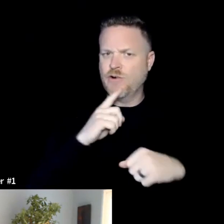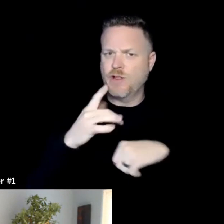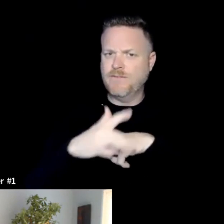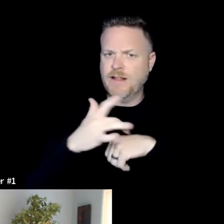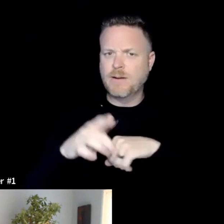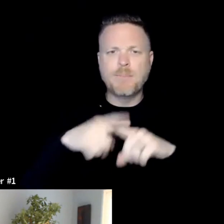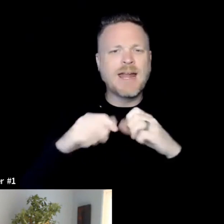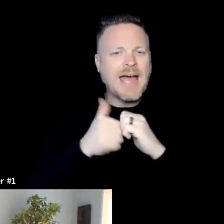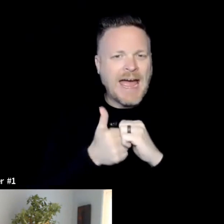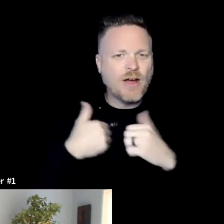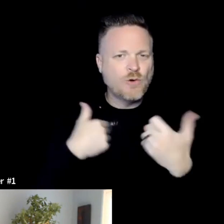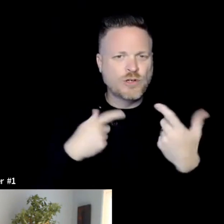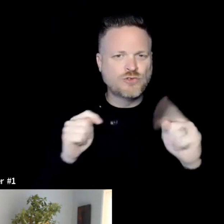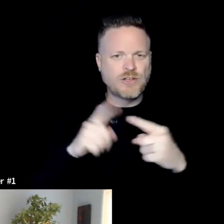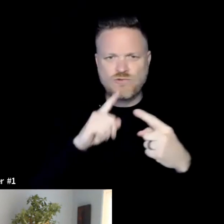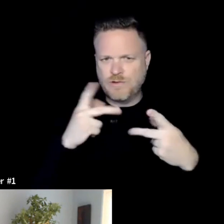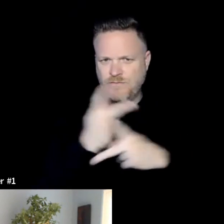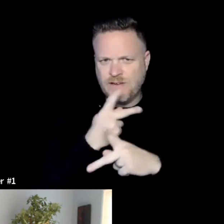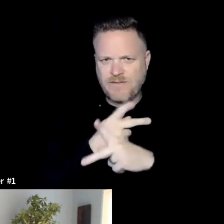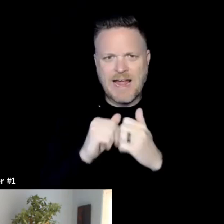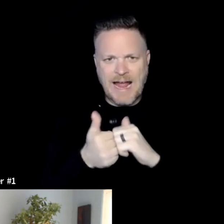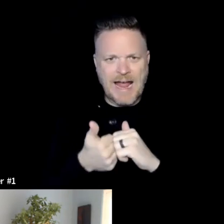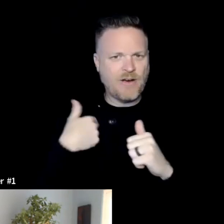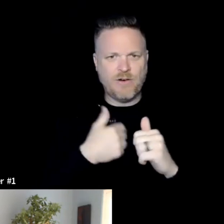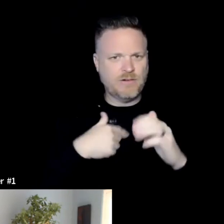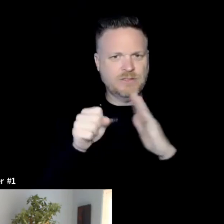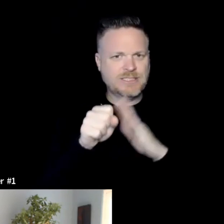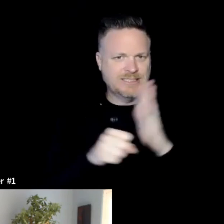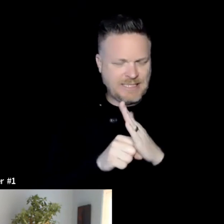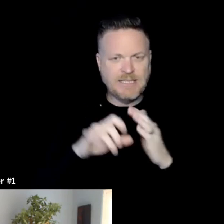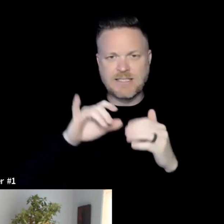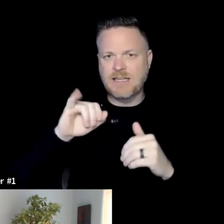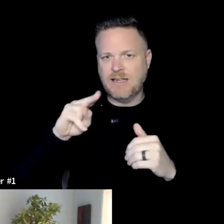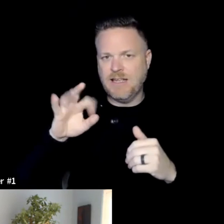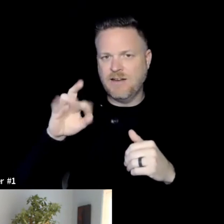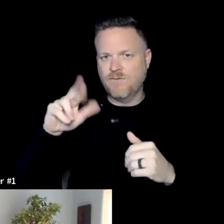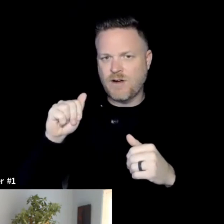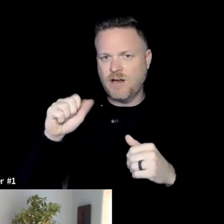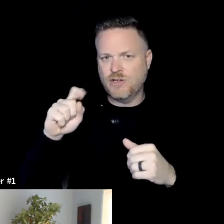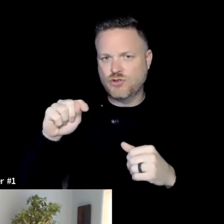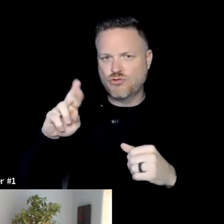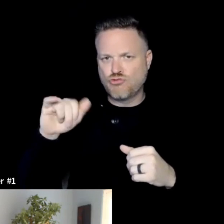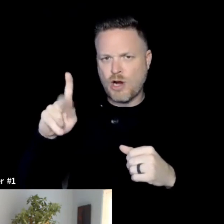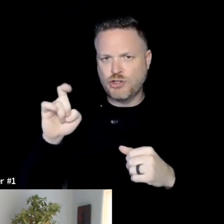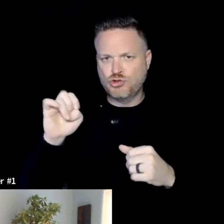We are trying to figure out the specific state infrastructure and where do we fit in with that.